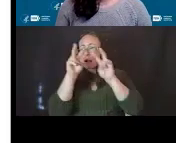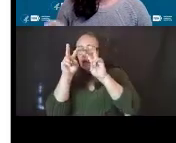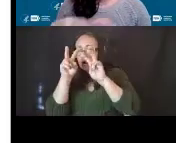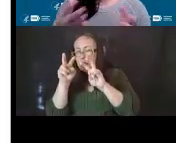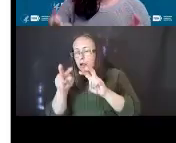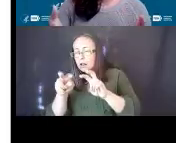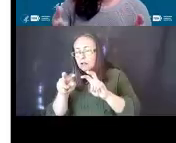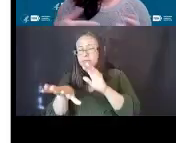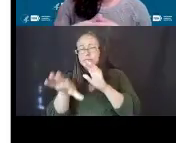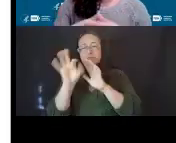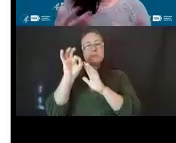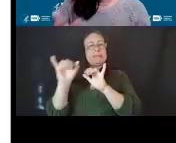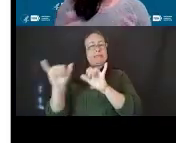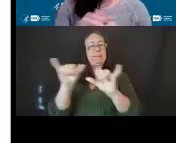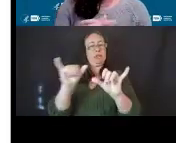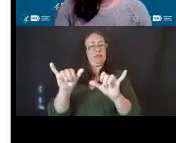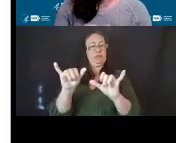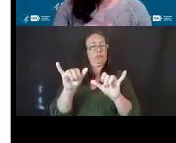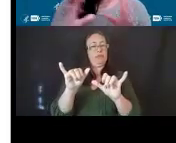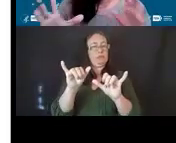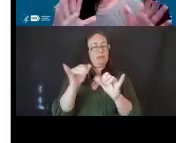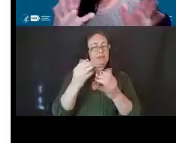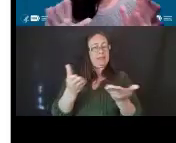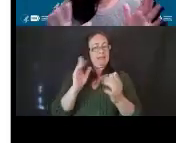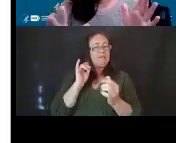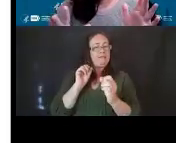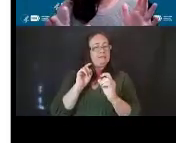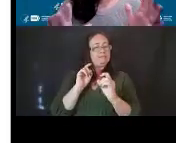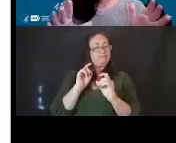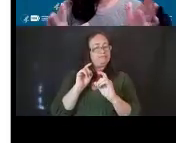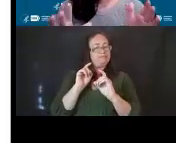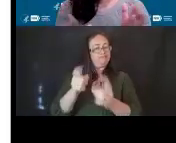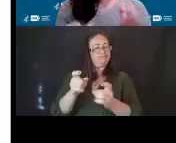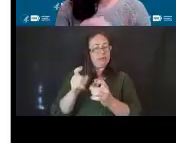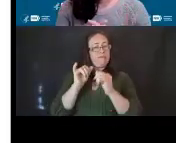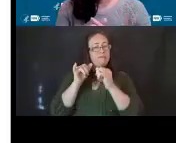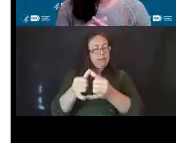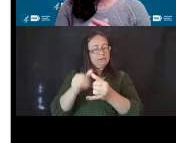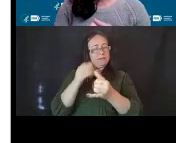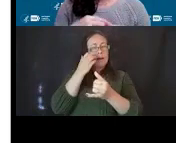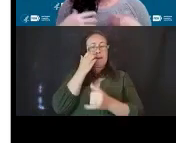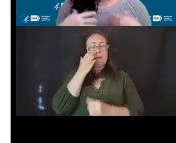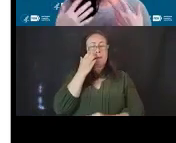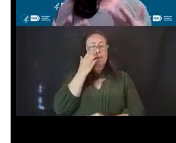and what that is, the intention of a NOSI is to signal to the community